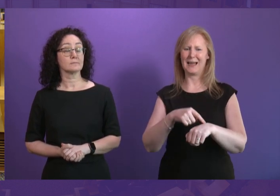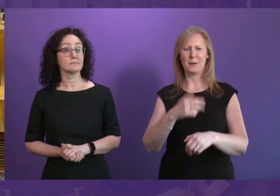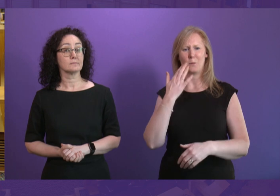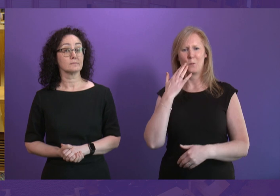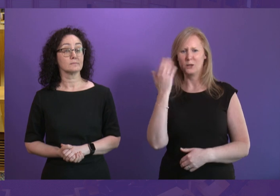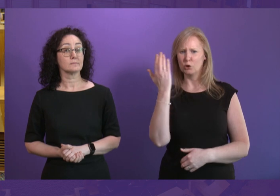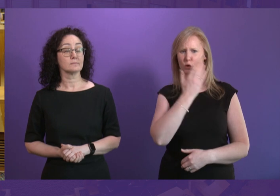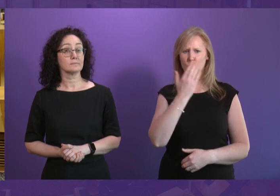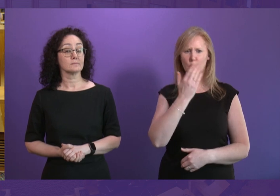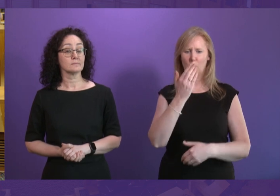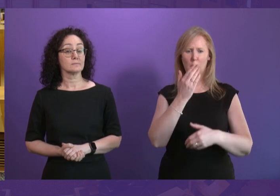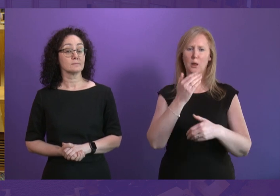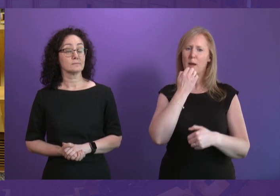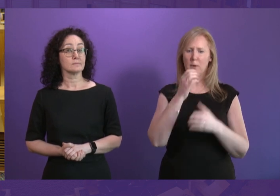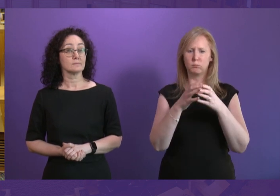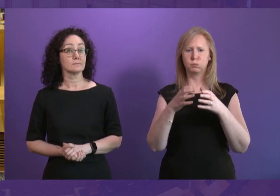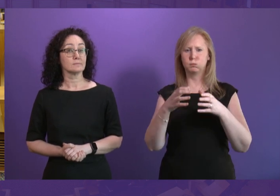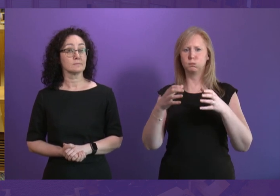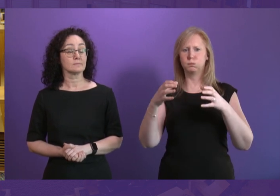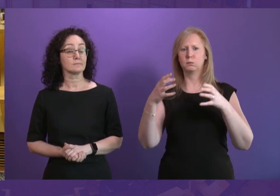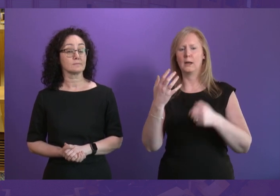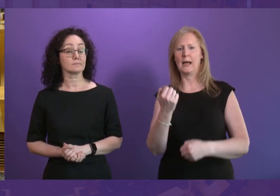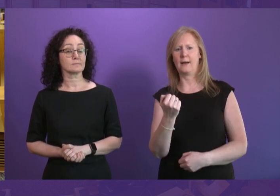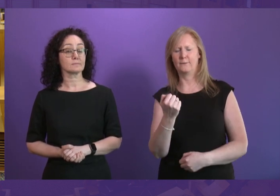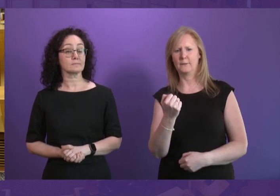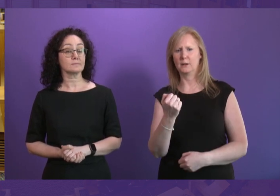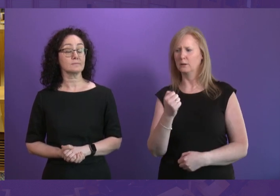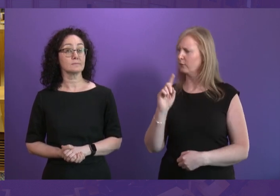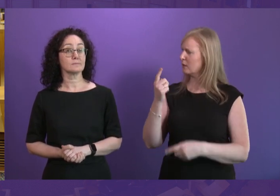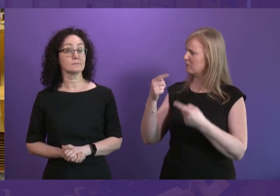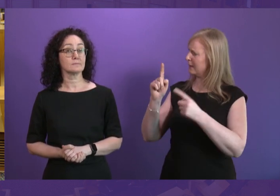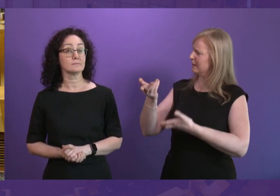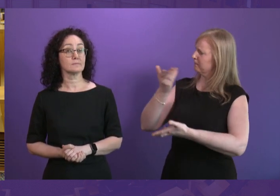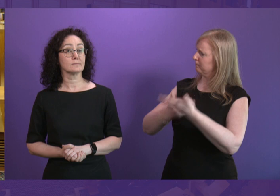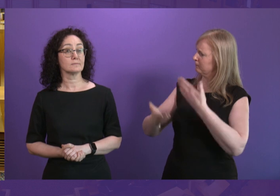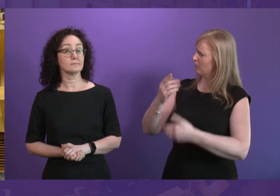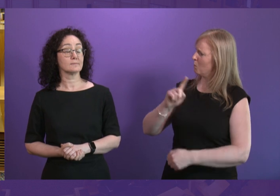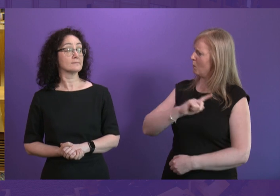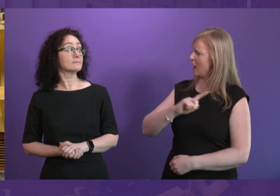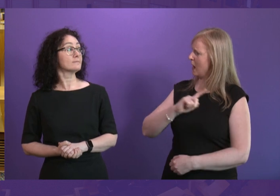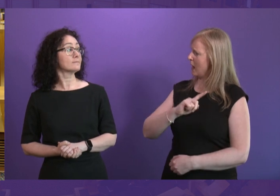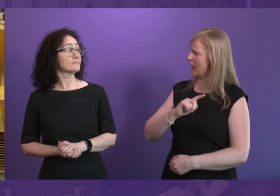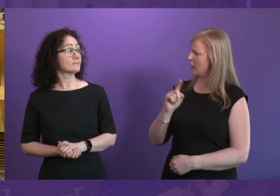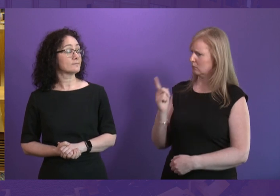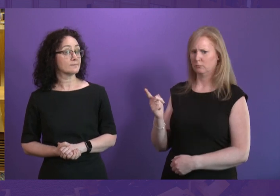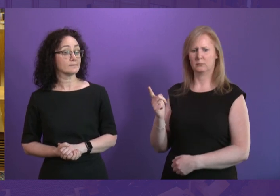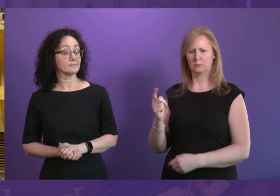city are rising. Will the First Minister explain why she stands up in the chamber to claim